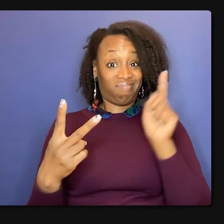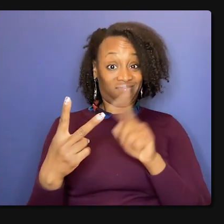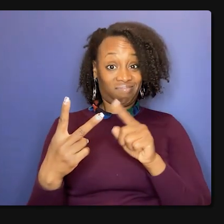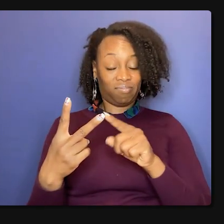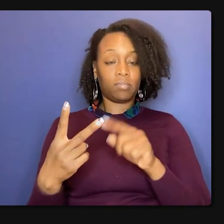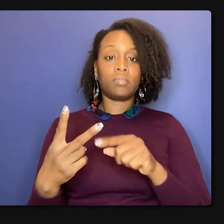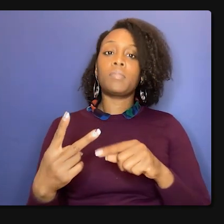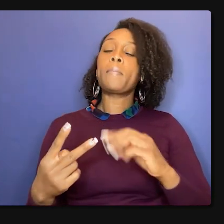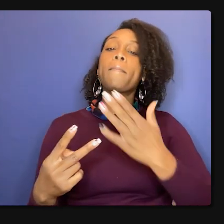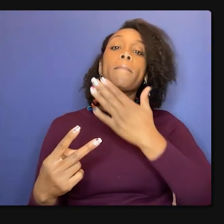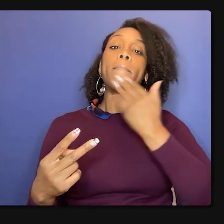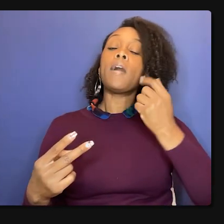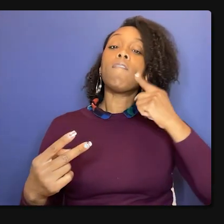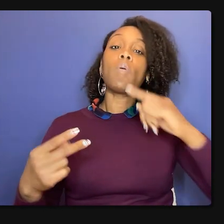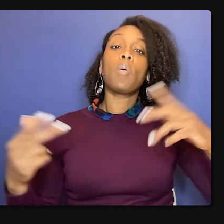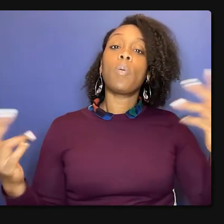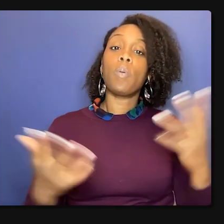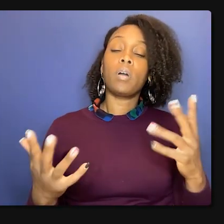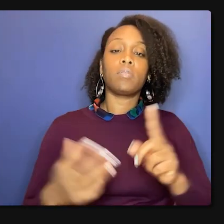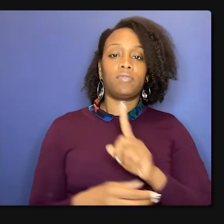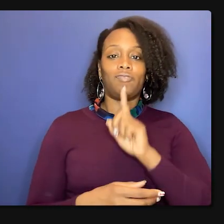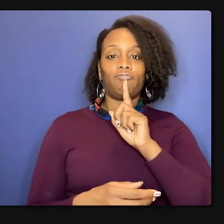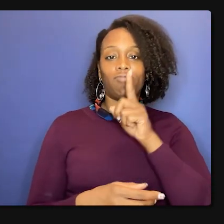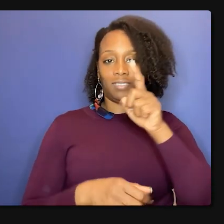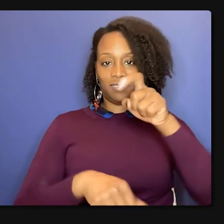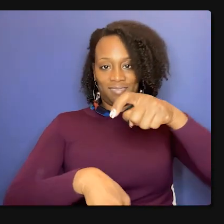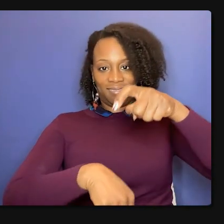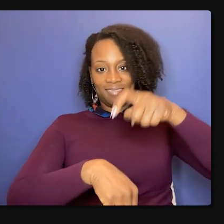This view is best suited for real-time